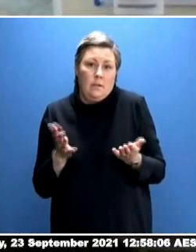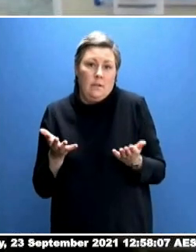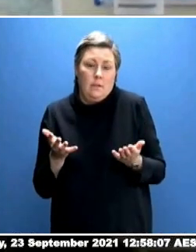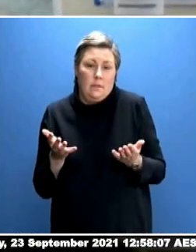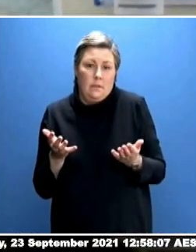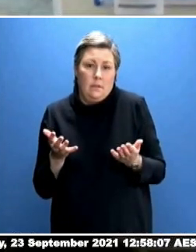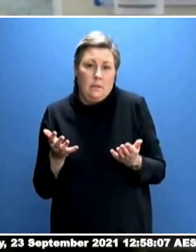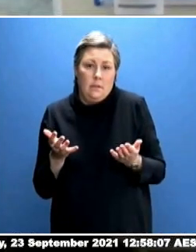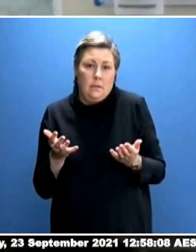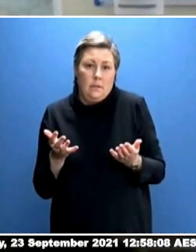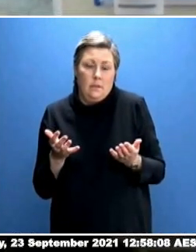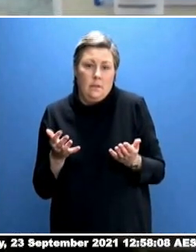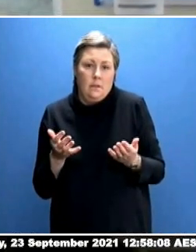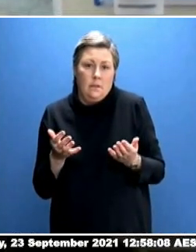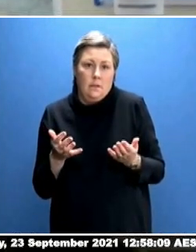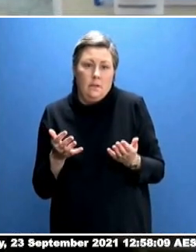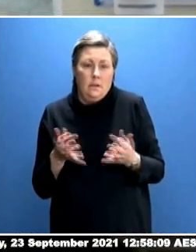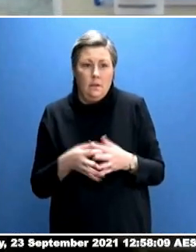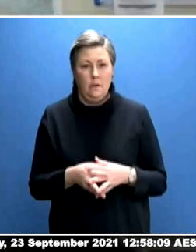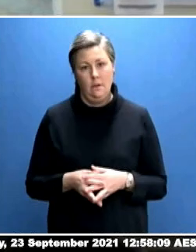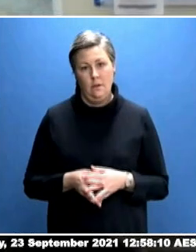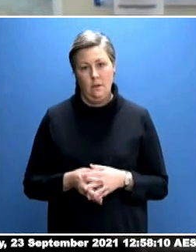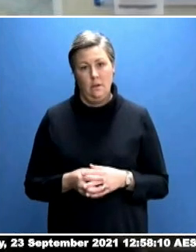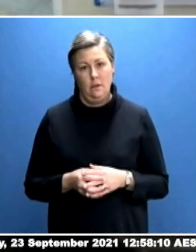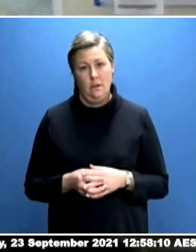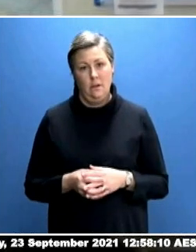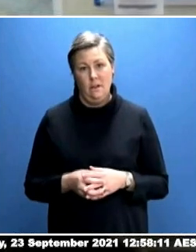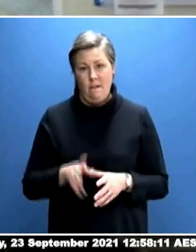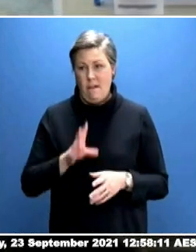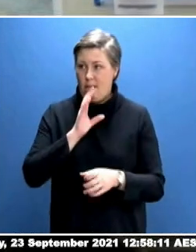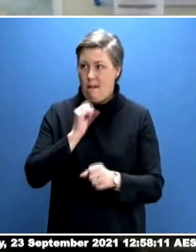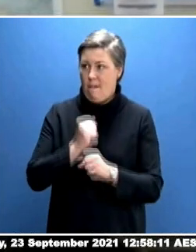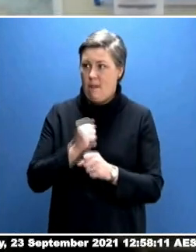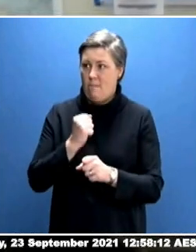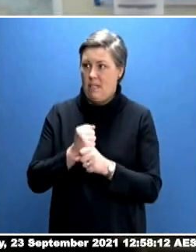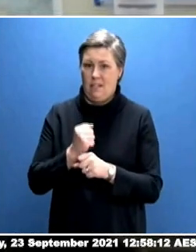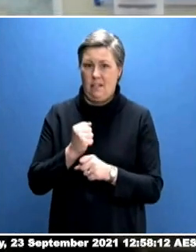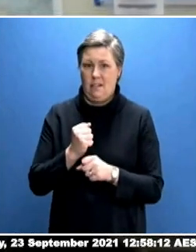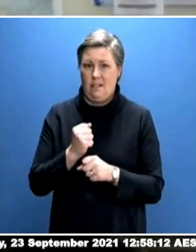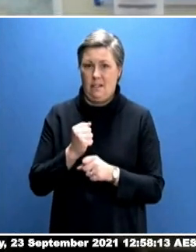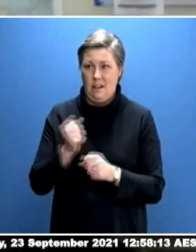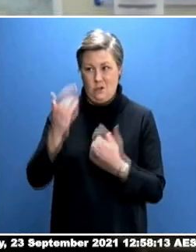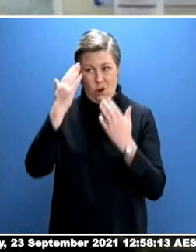We rely on --- the government doesn't have all the answers, or all the solutions.